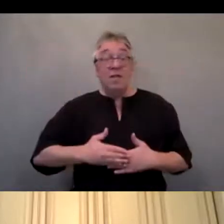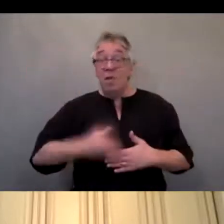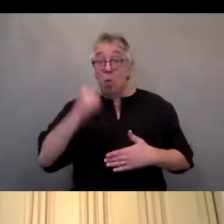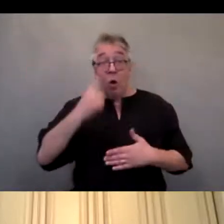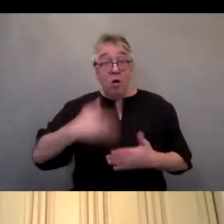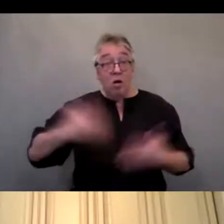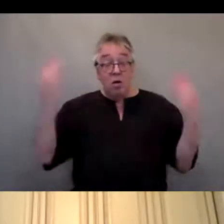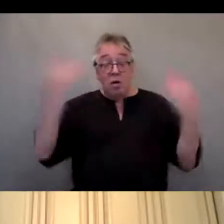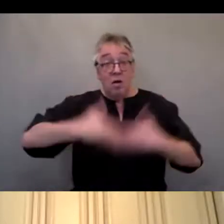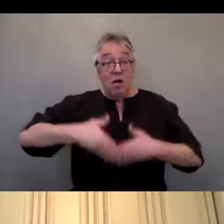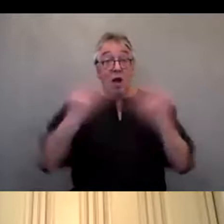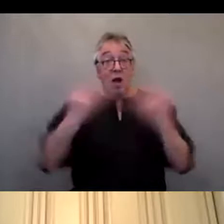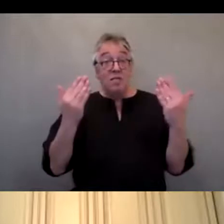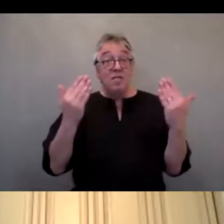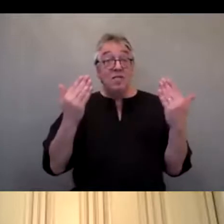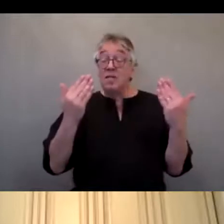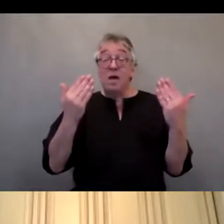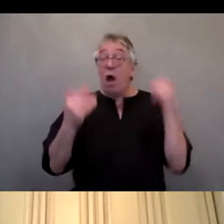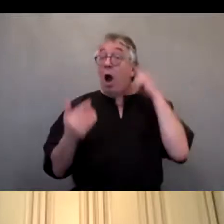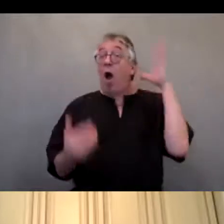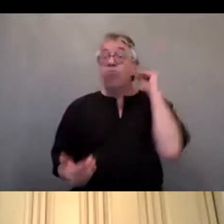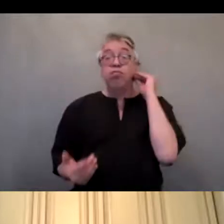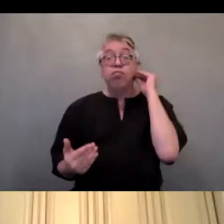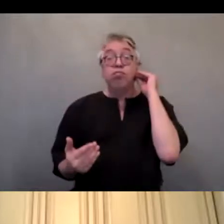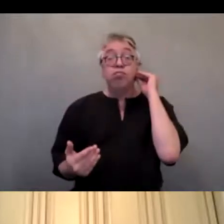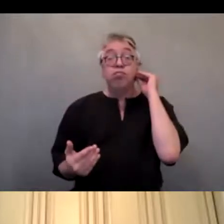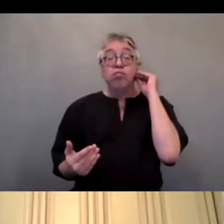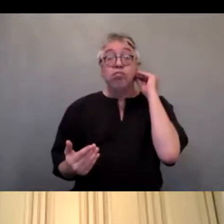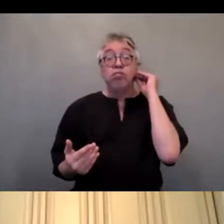sudden literally overnight hearing loss. I went from